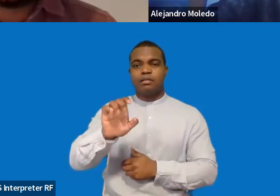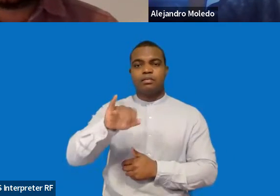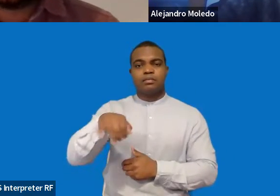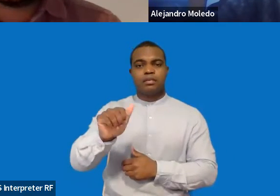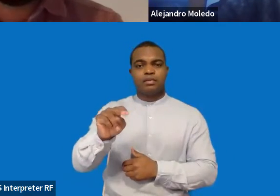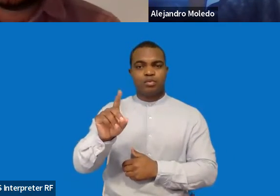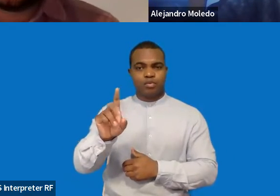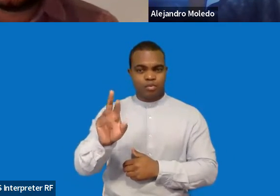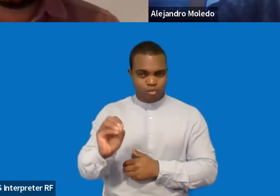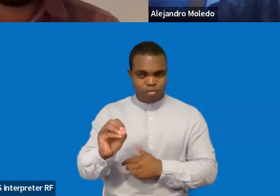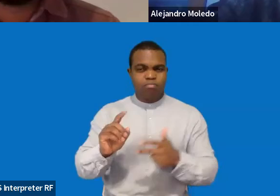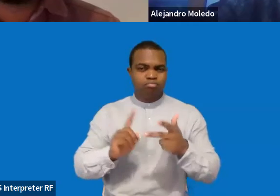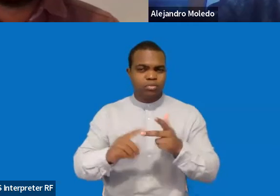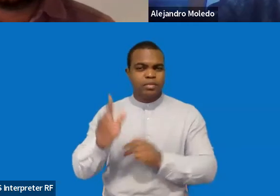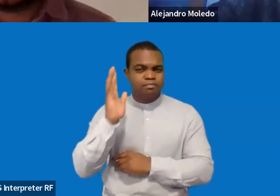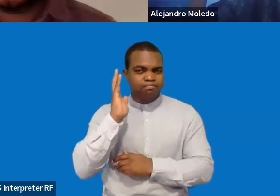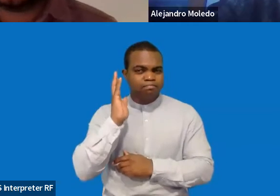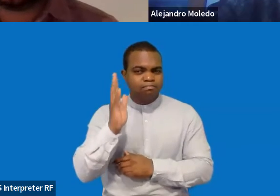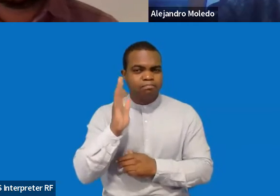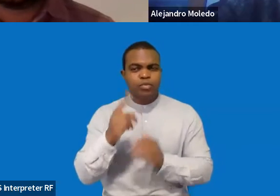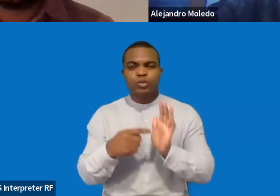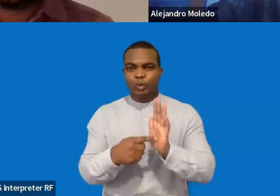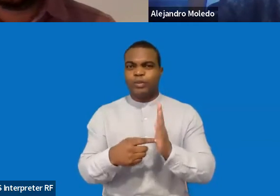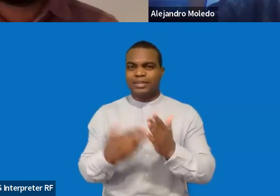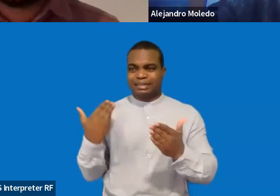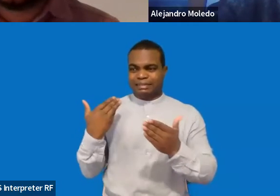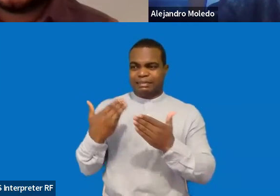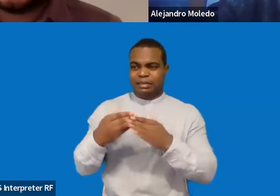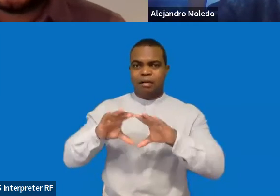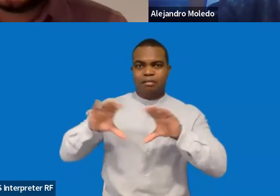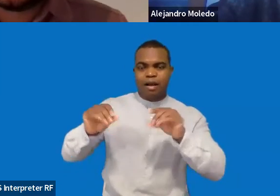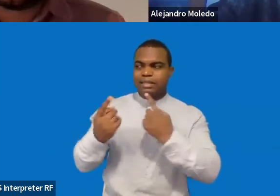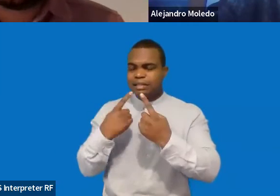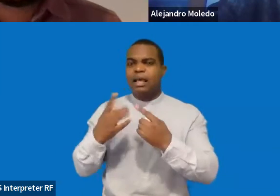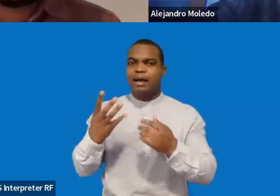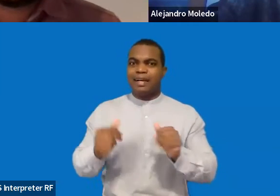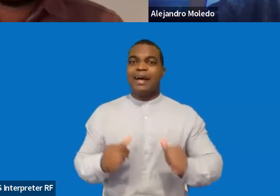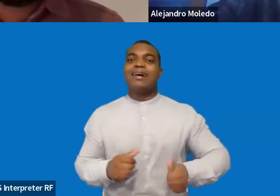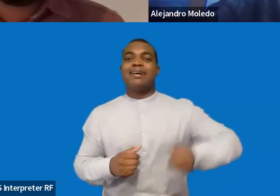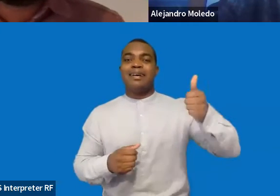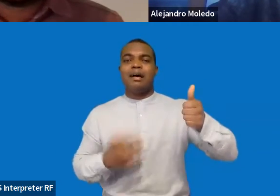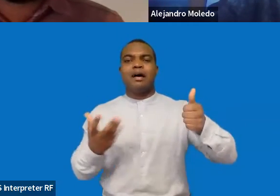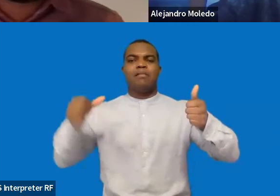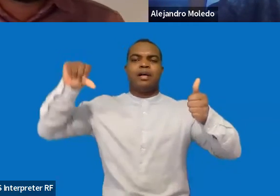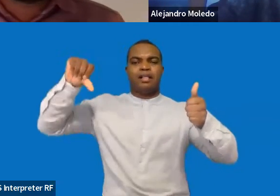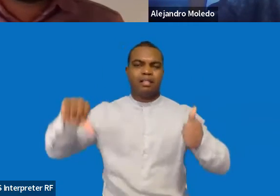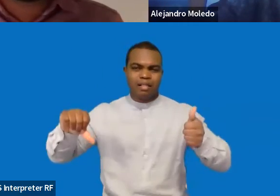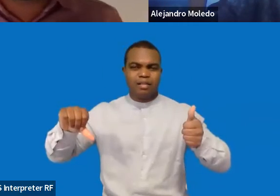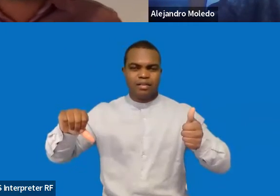something that needs to be implemented in the EU, you cannot opt out. And that it's based on mutual recognition